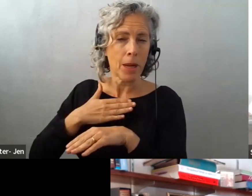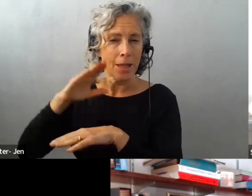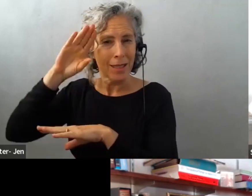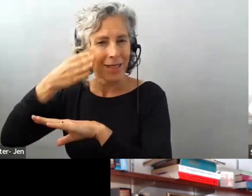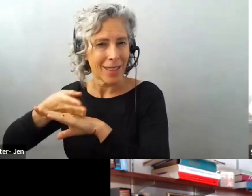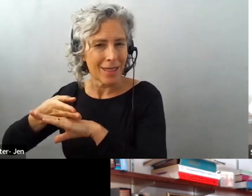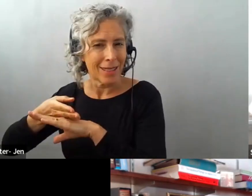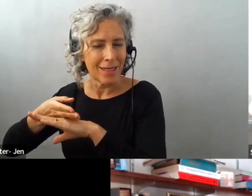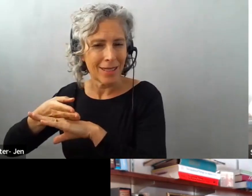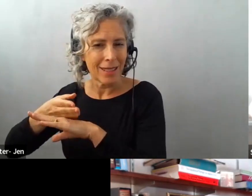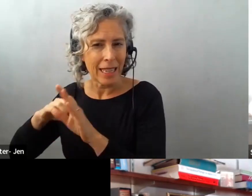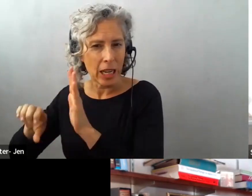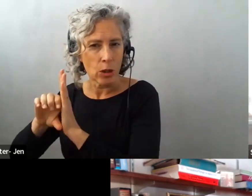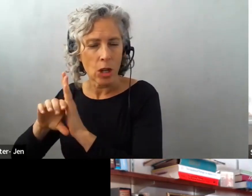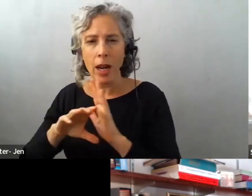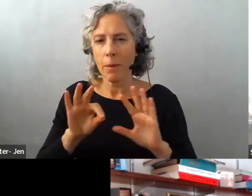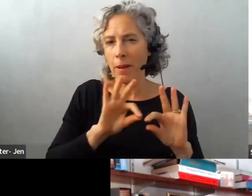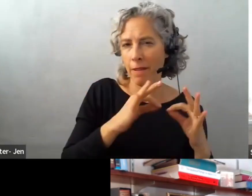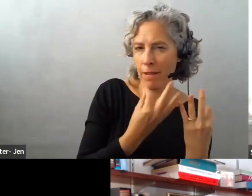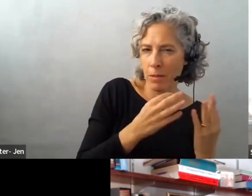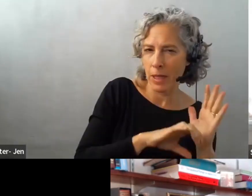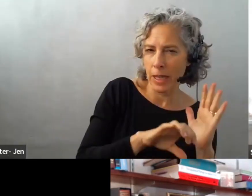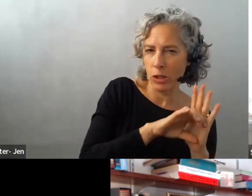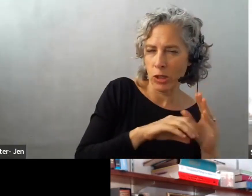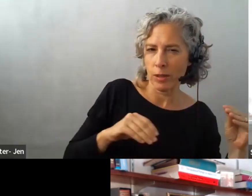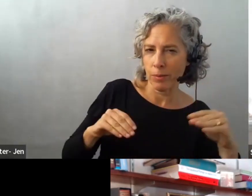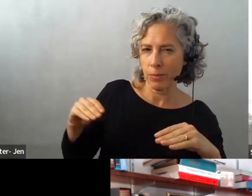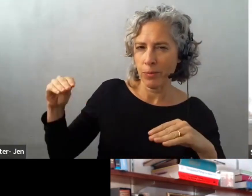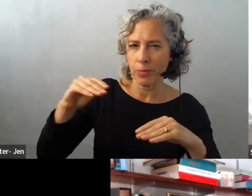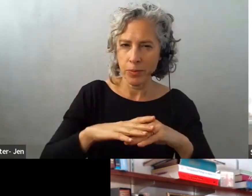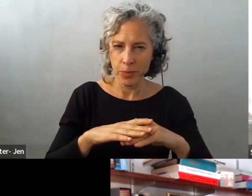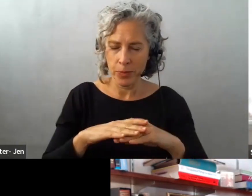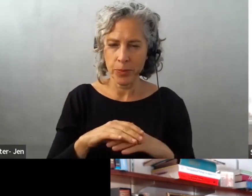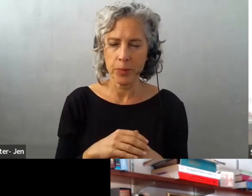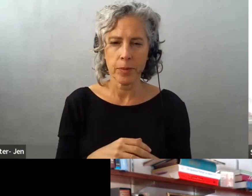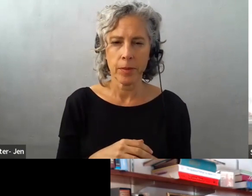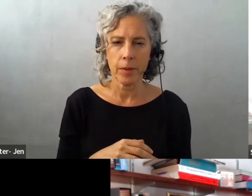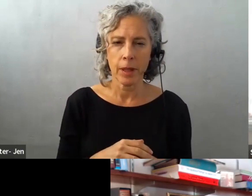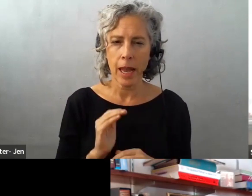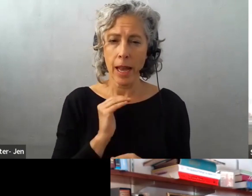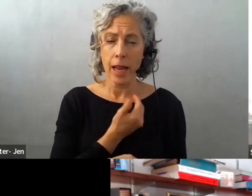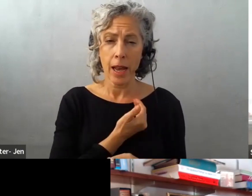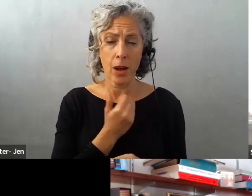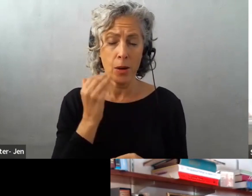well as our family. And I think that our experience certainly